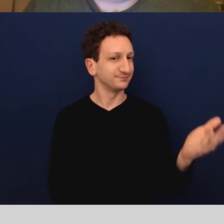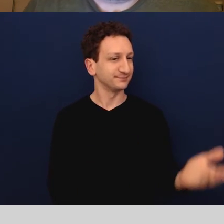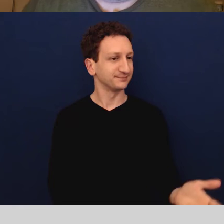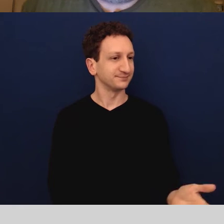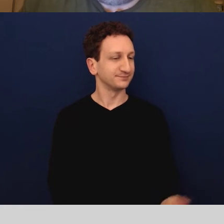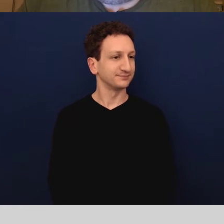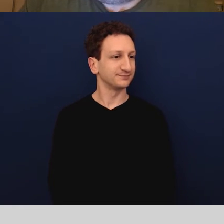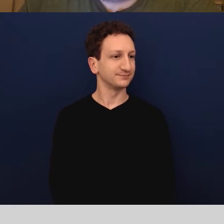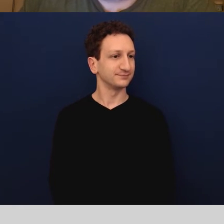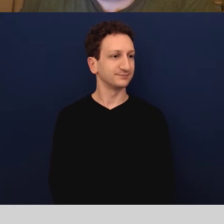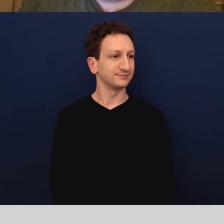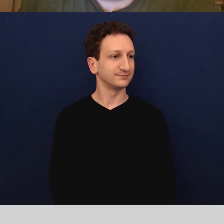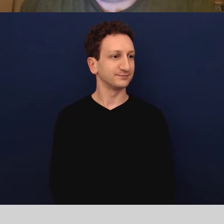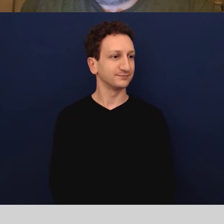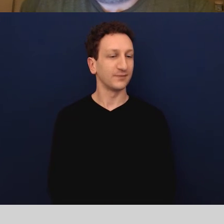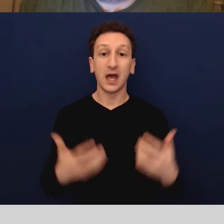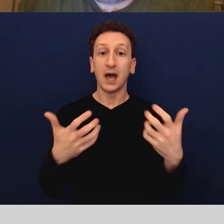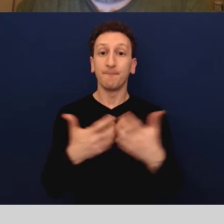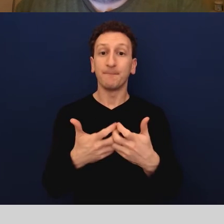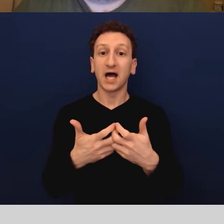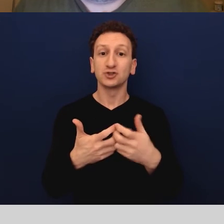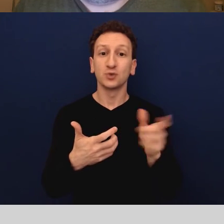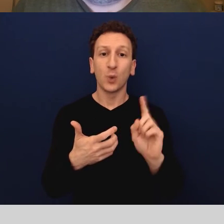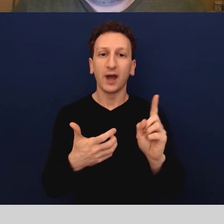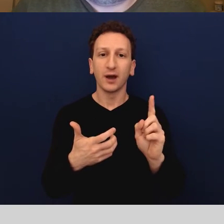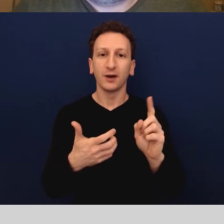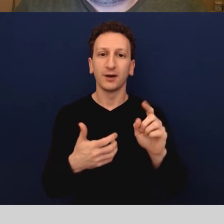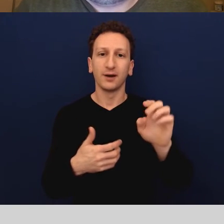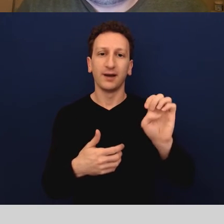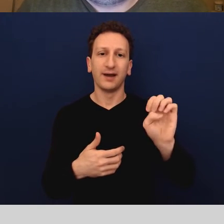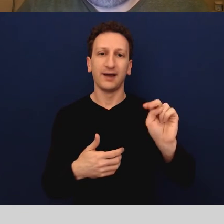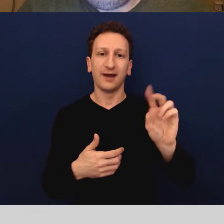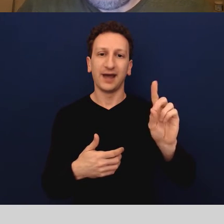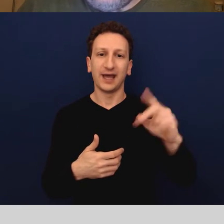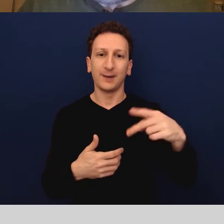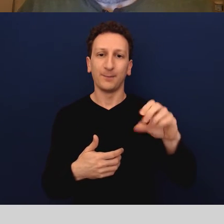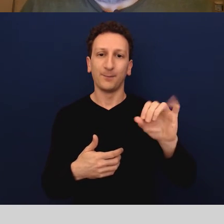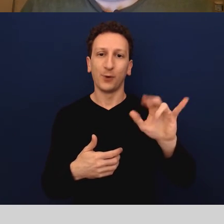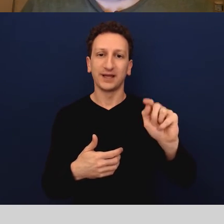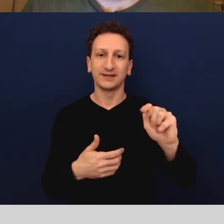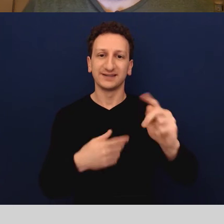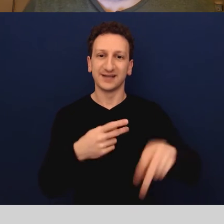you wanna match on the type of end point. And the first thing we wanna do